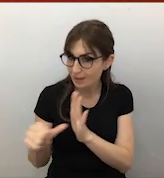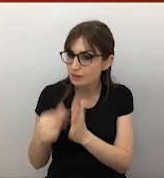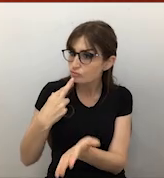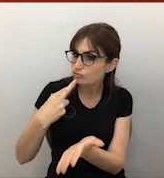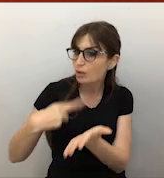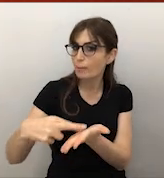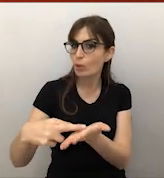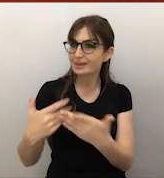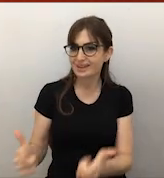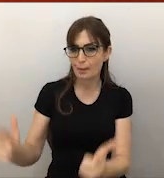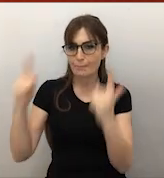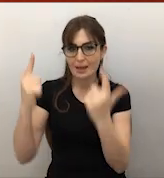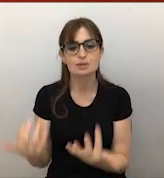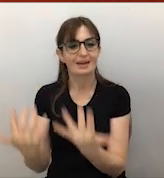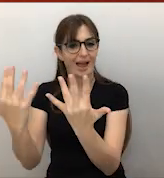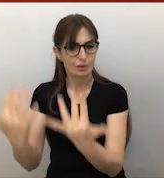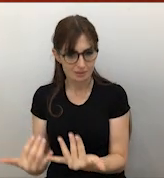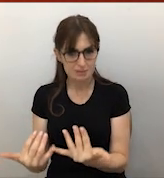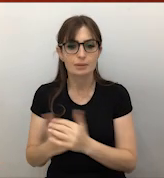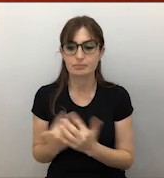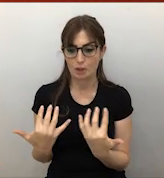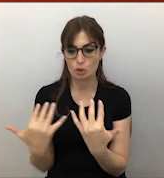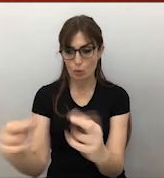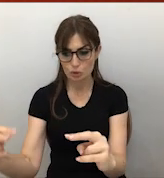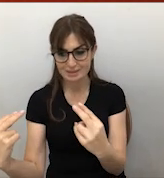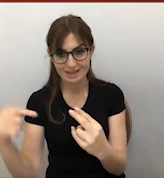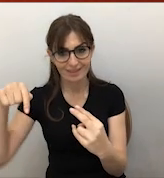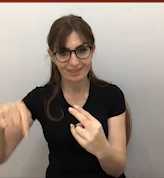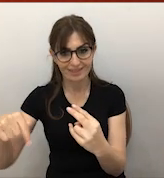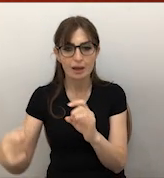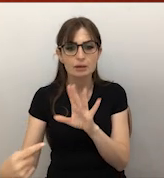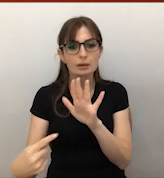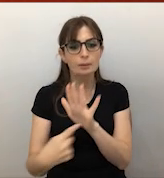and reporting them in management accounts. The audience for management accounts are the key internal